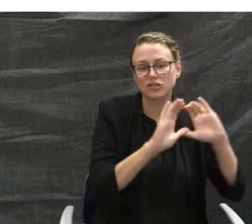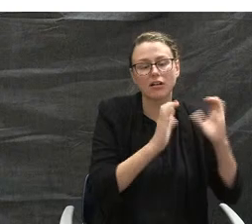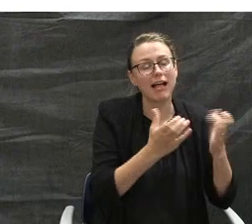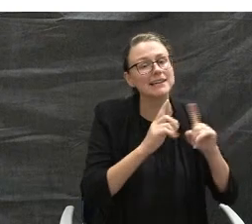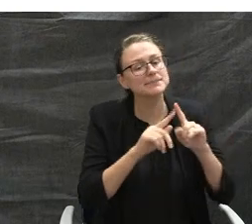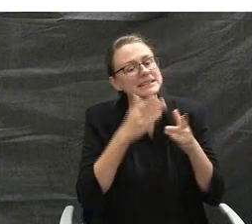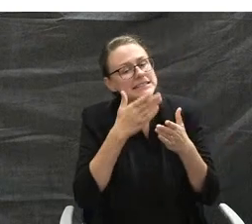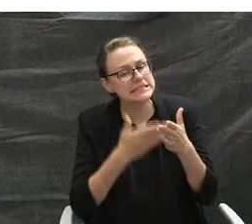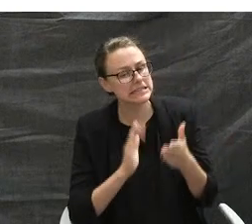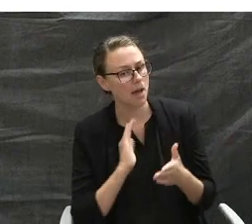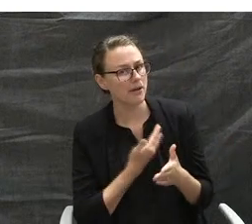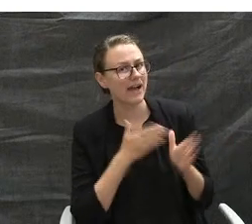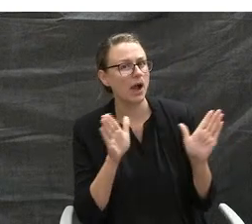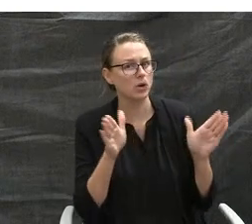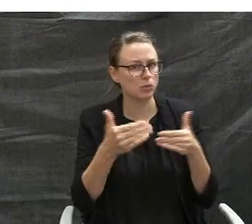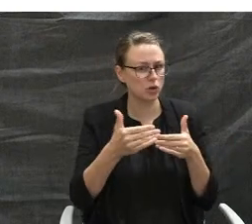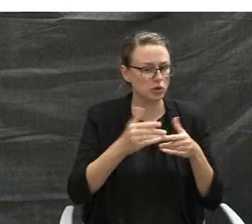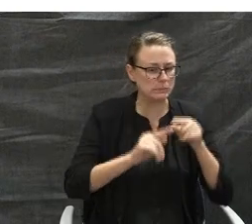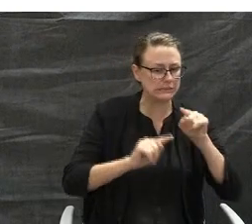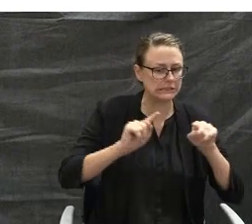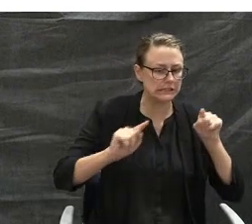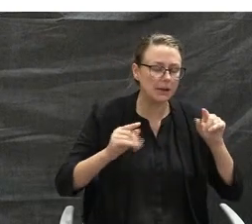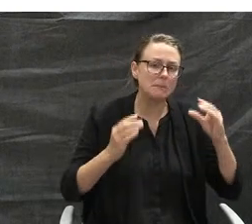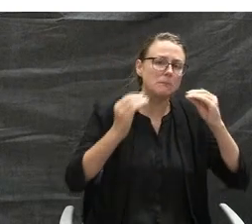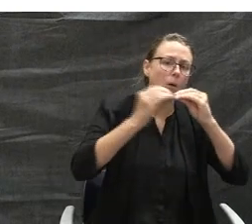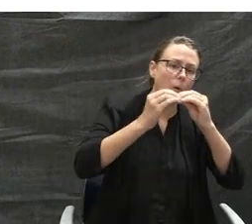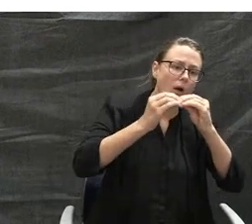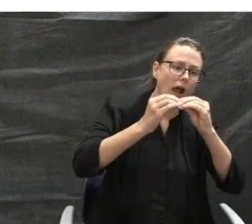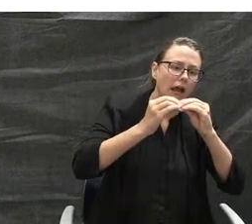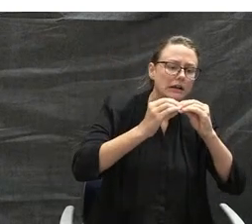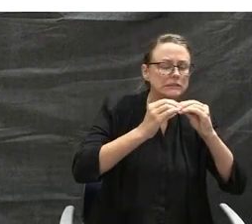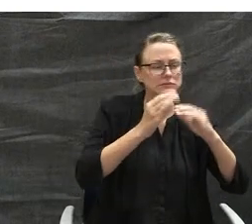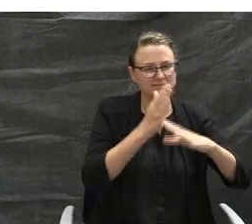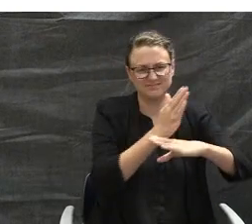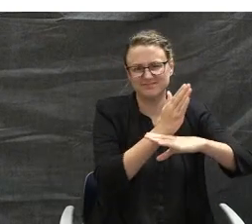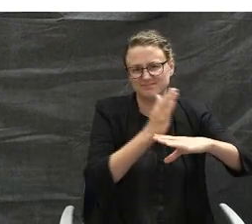higher than that. So if we have him in a room that would